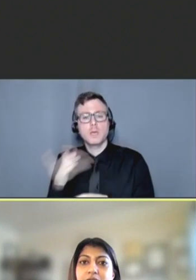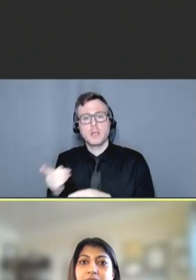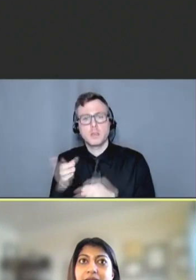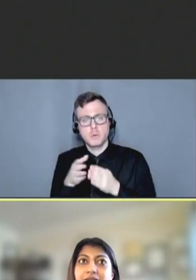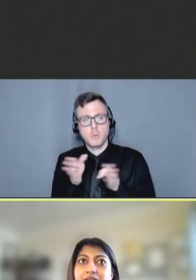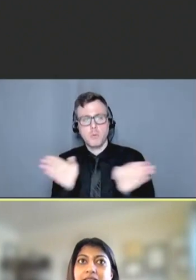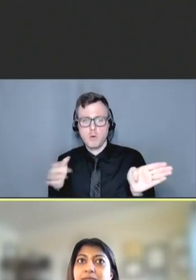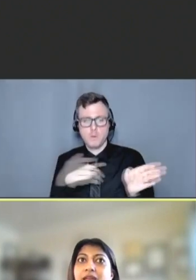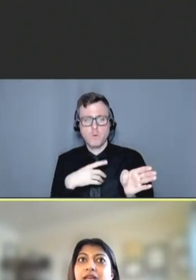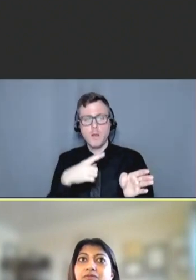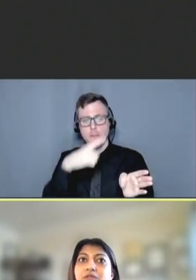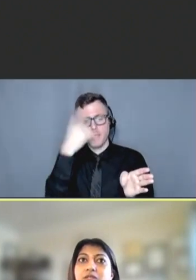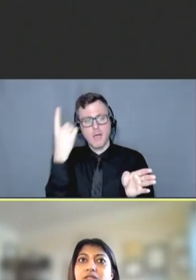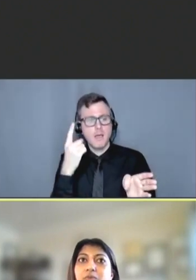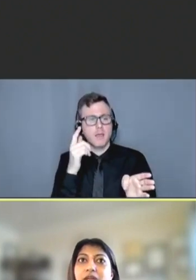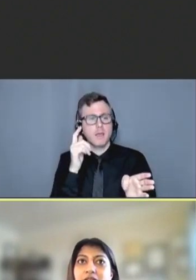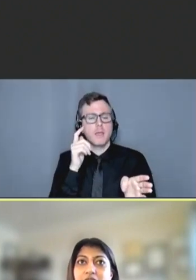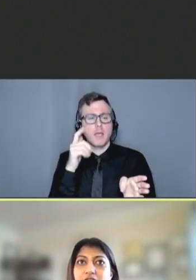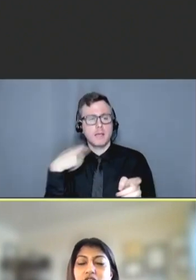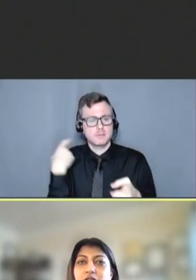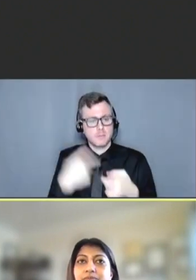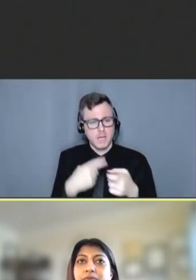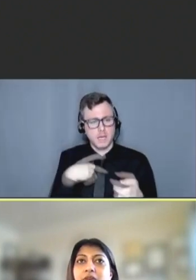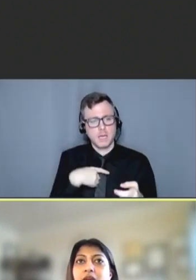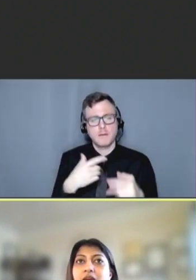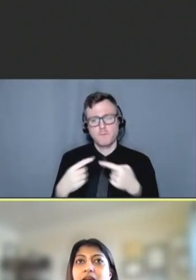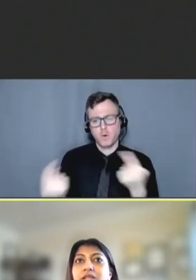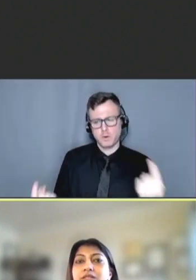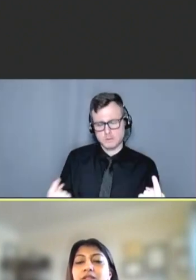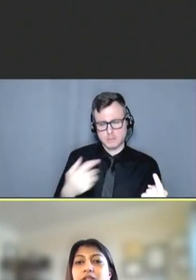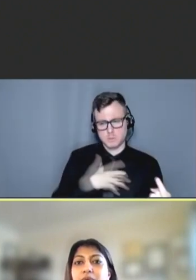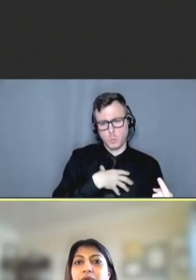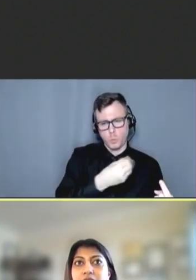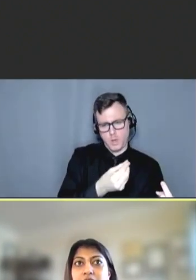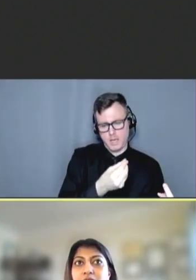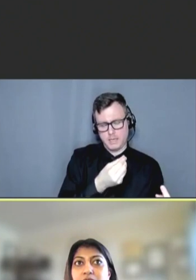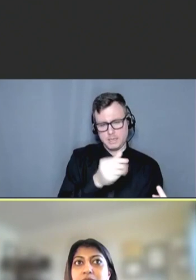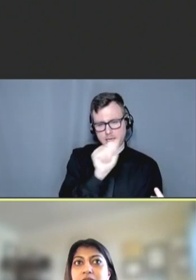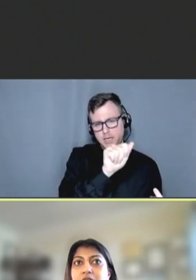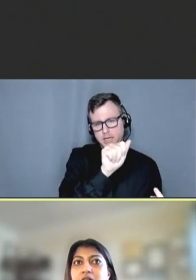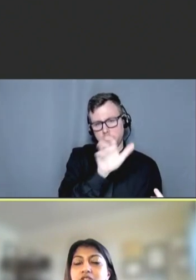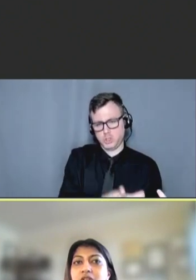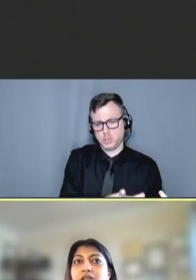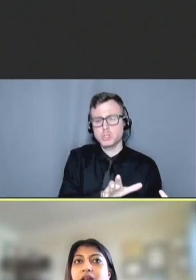black and Hispanic versus white and Asian as well as in the lower income groups; shingles